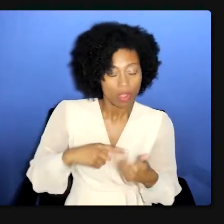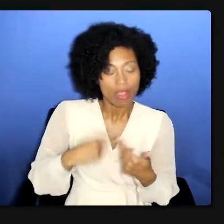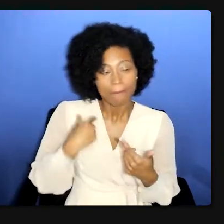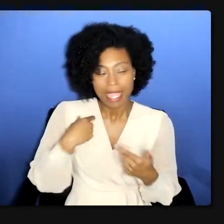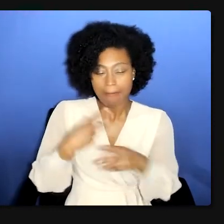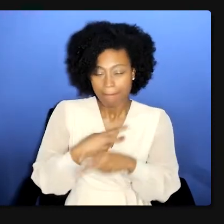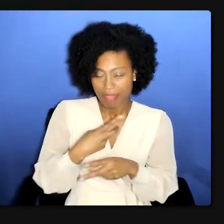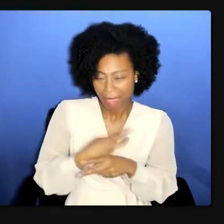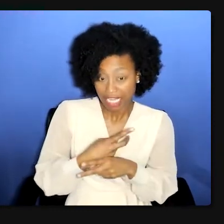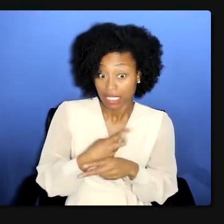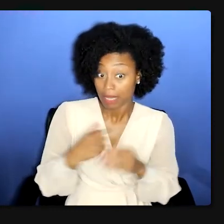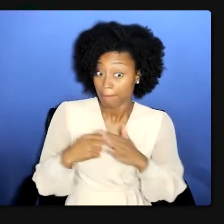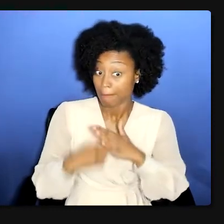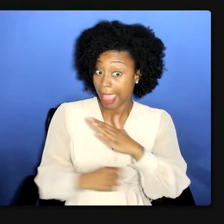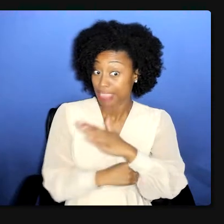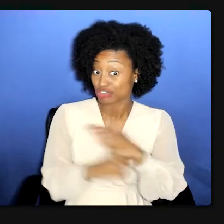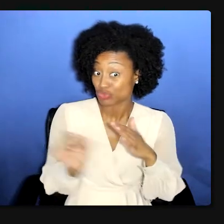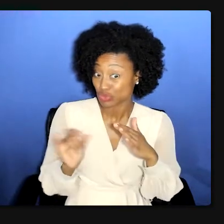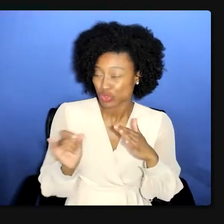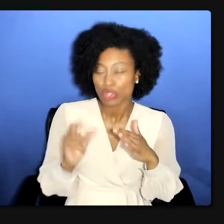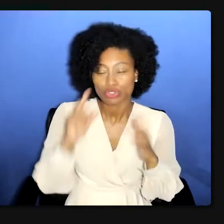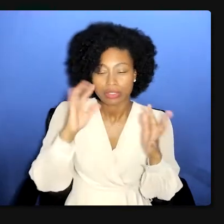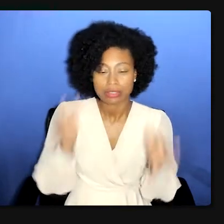Now let's see, what are PlayFab Experiments?